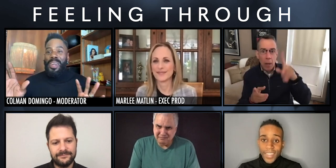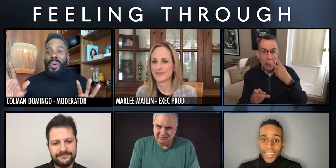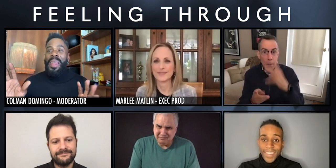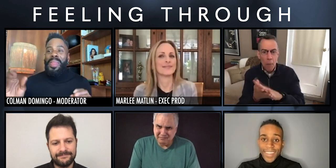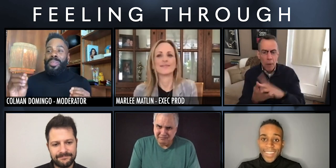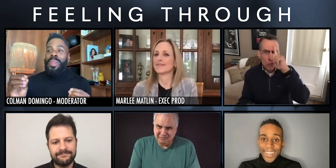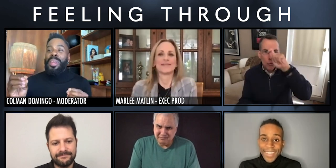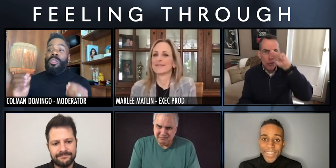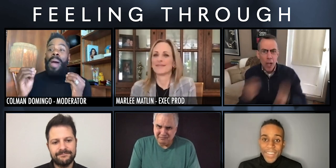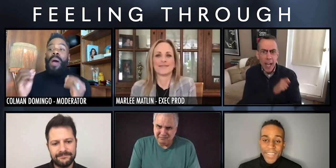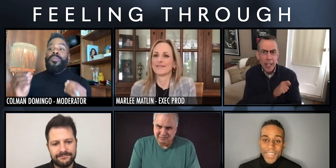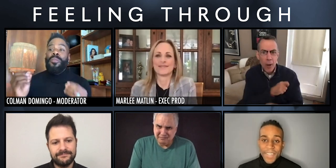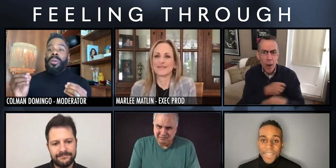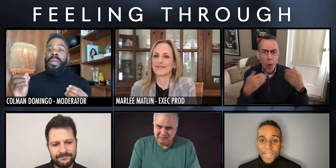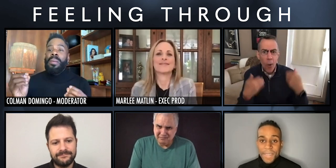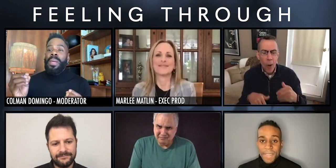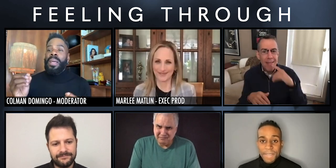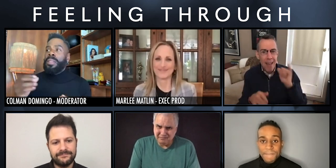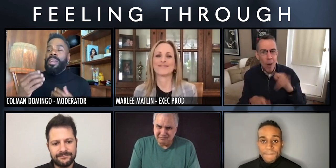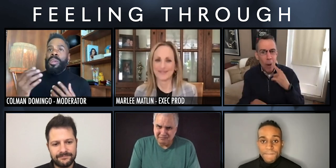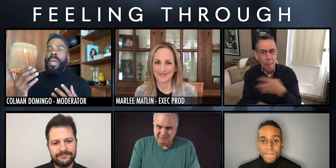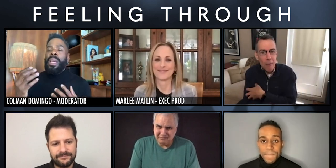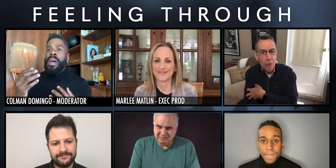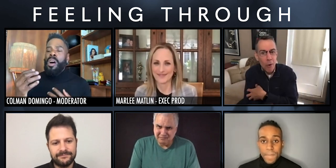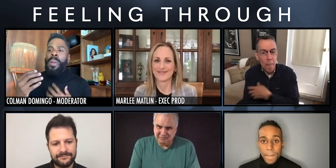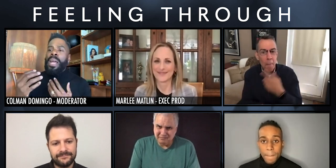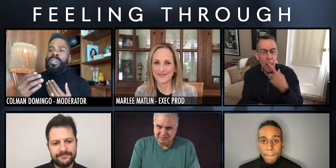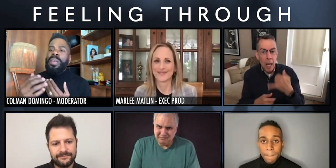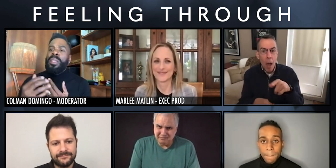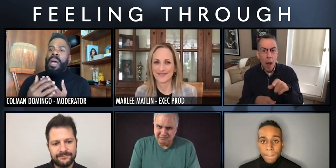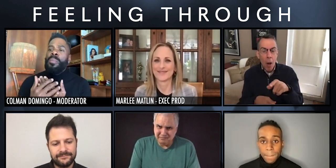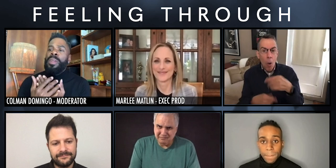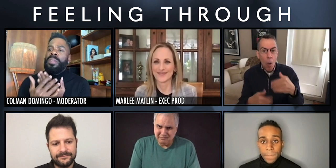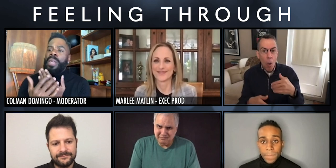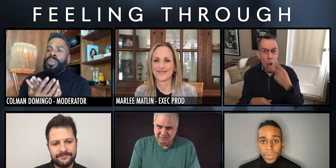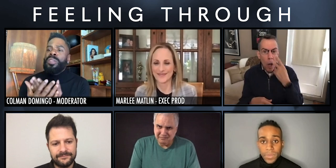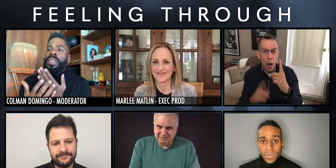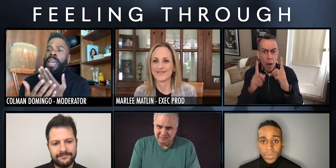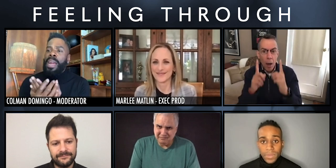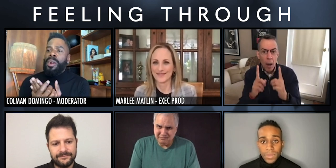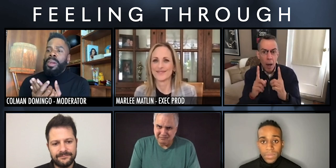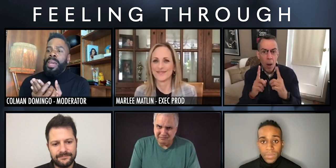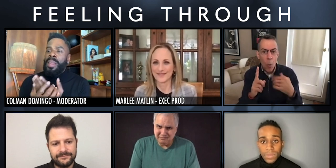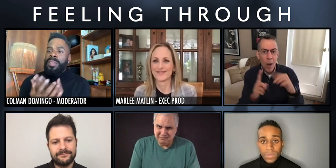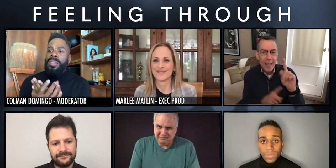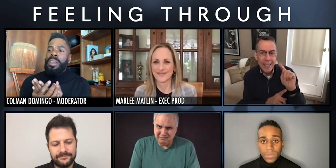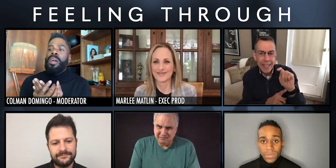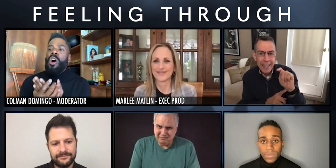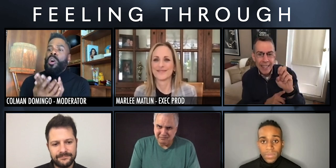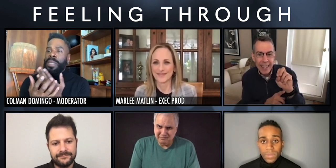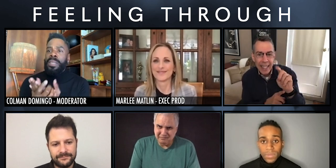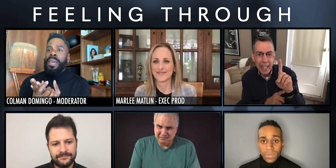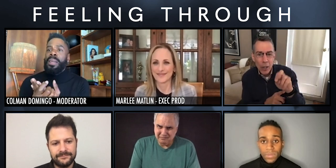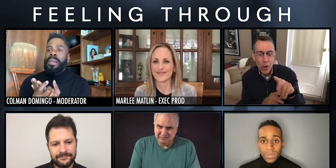You know, that's what I think is so powerful because suddenly you're like, "Oh my gosh, look at the tenderness and care." And this is a young homeless kid